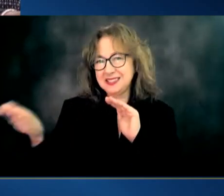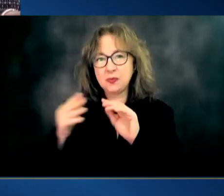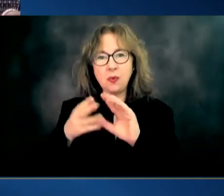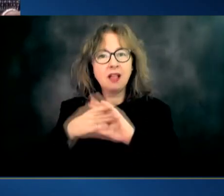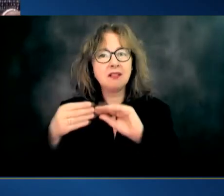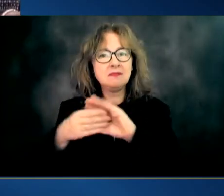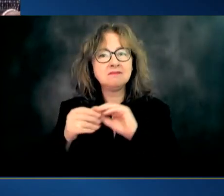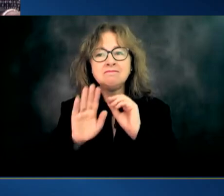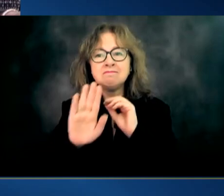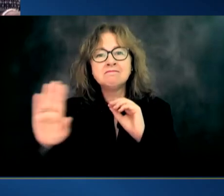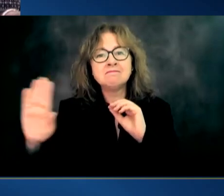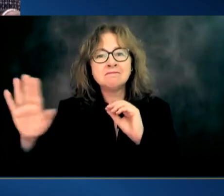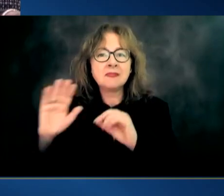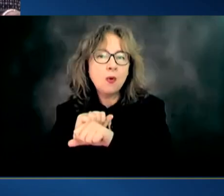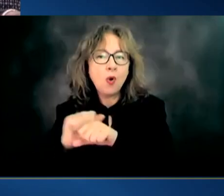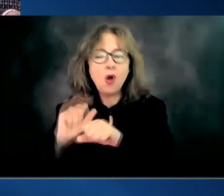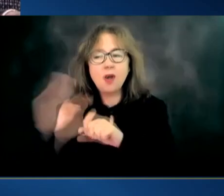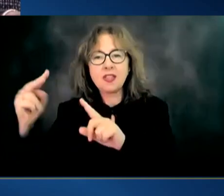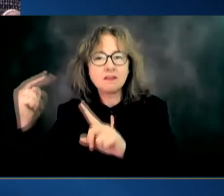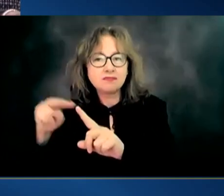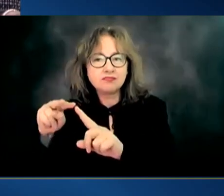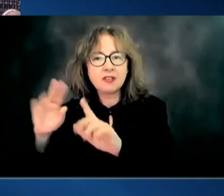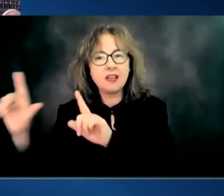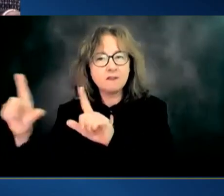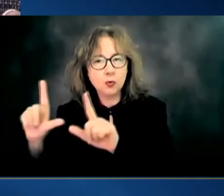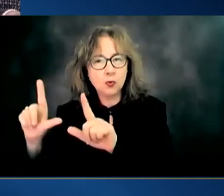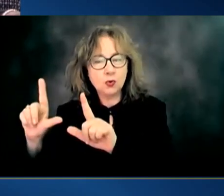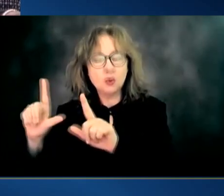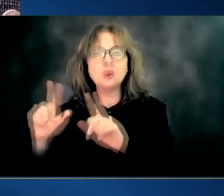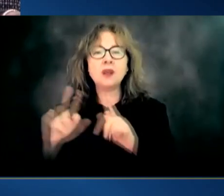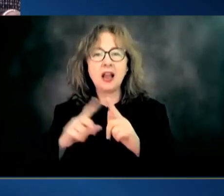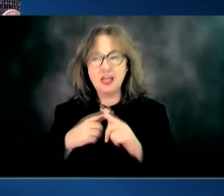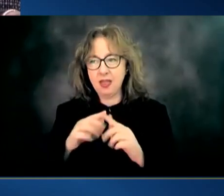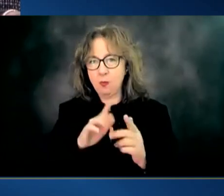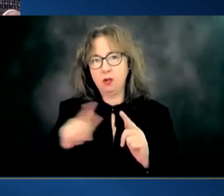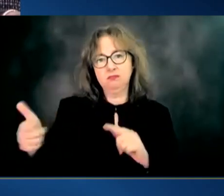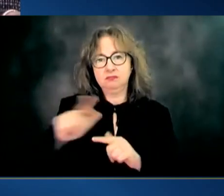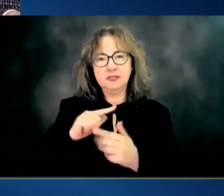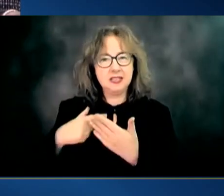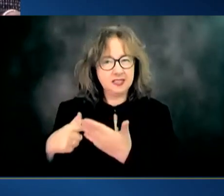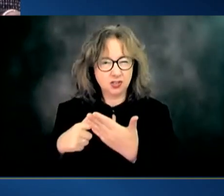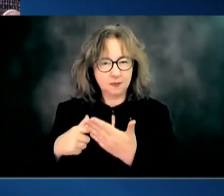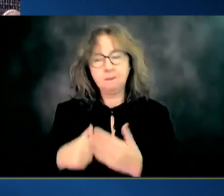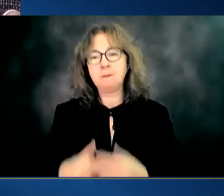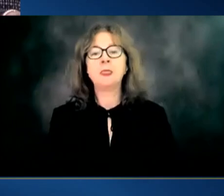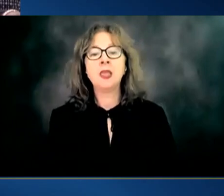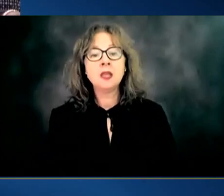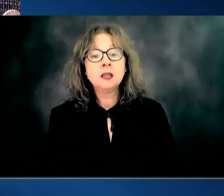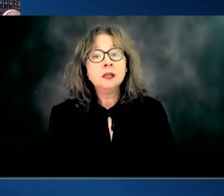been up to from their vantage point before we get into some discussion. As we reflect on Sickle